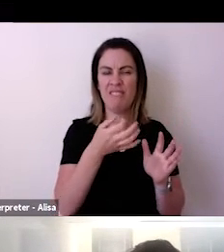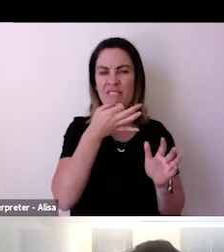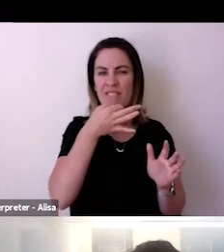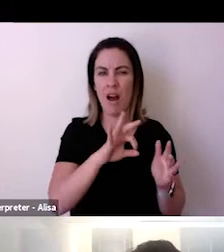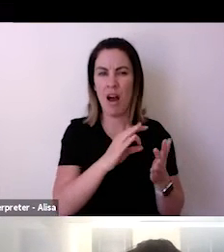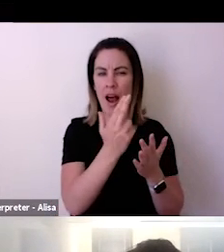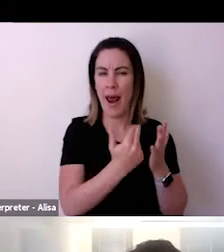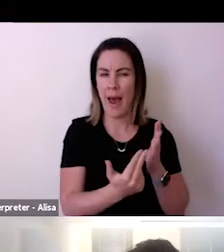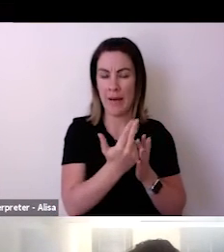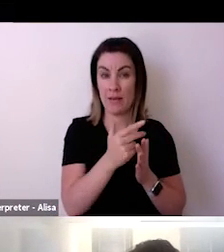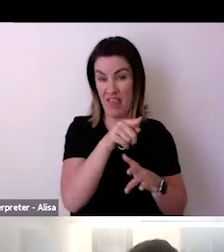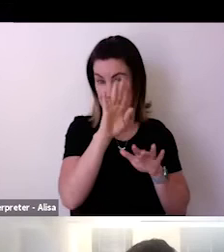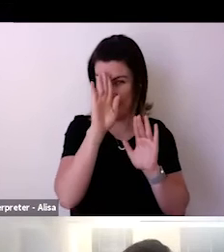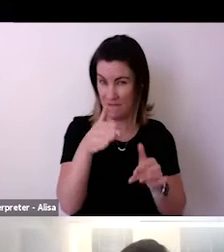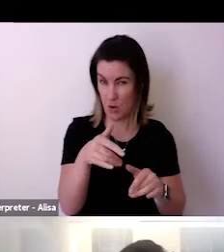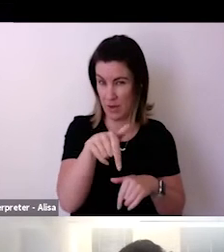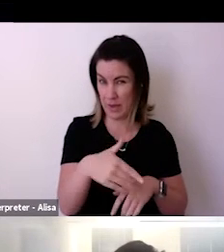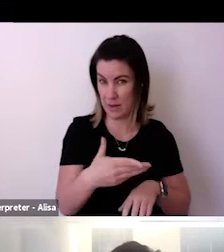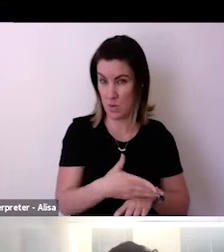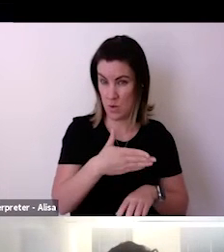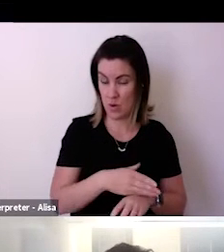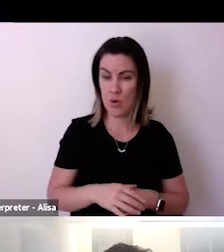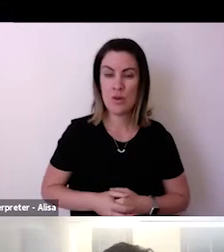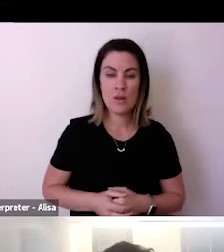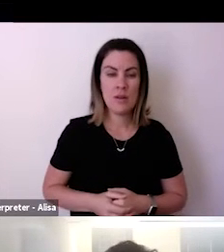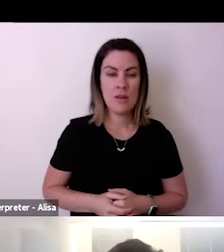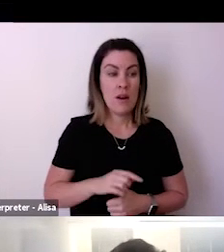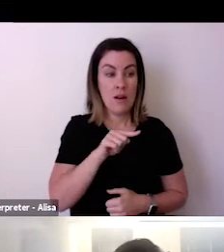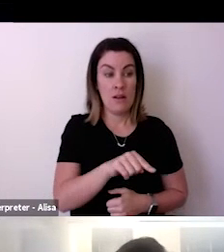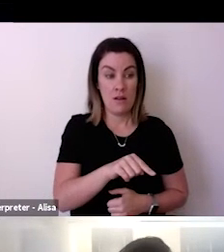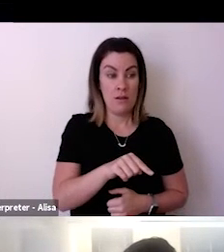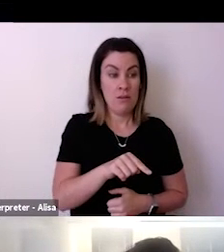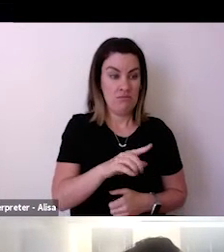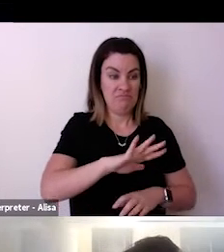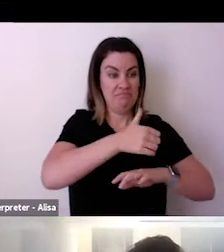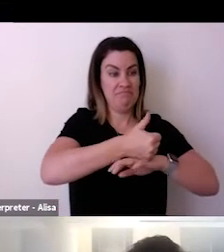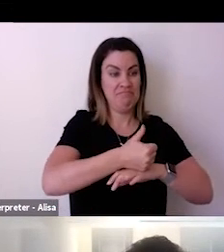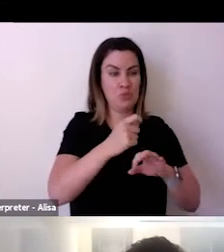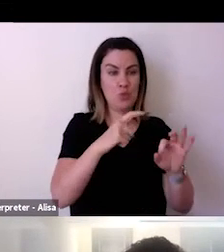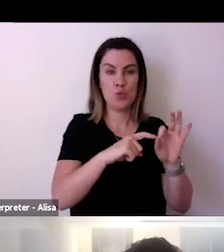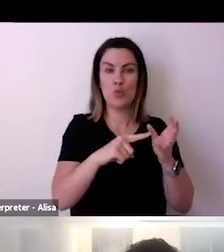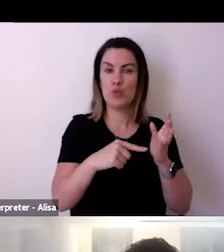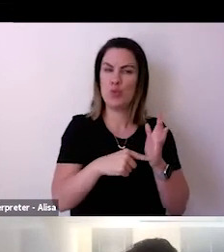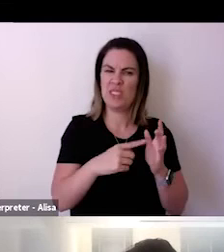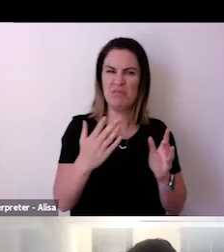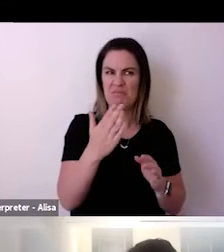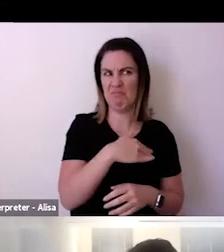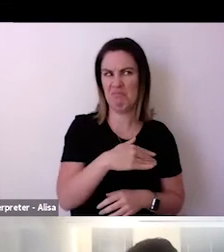in the faculty of creative industries was established at QUT in the early 2000 three the origin of